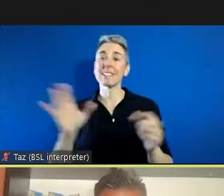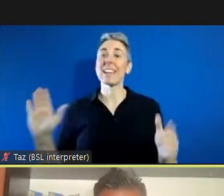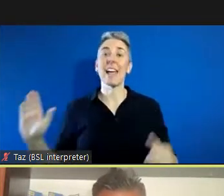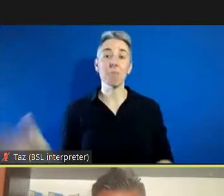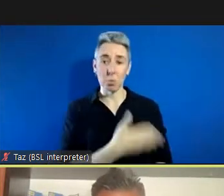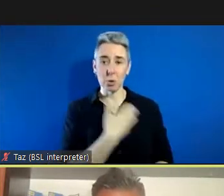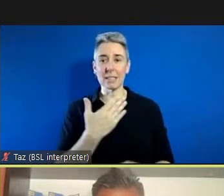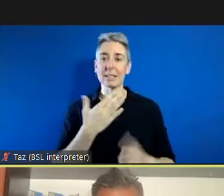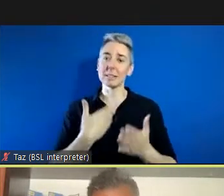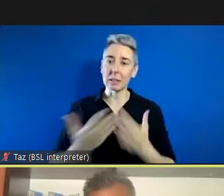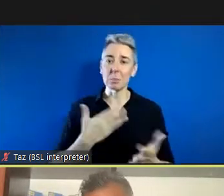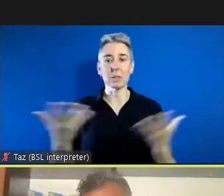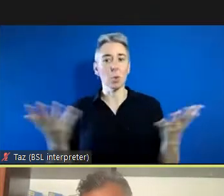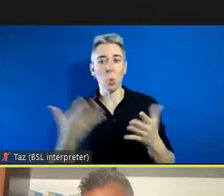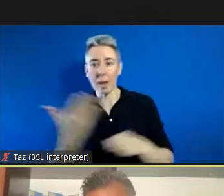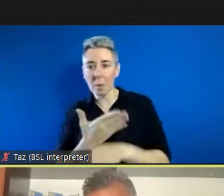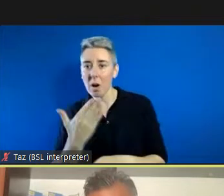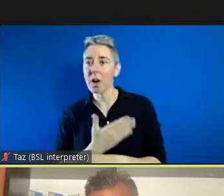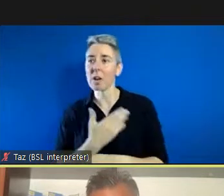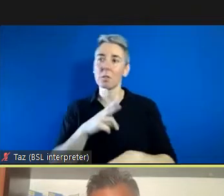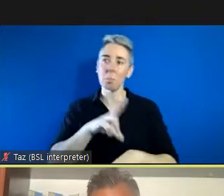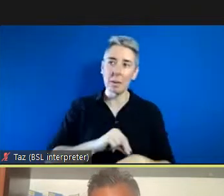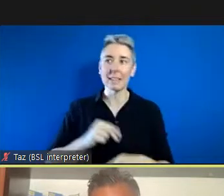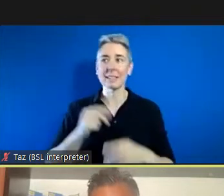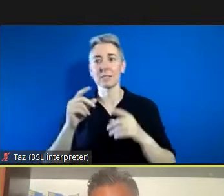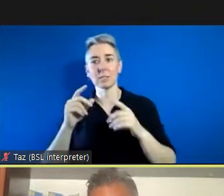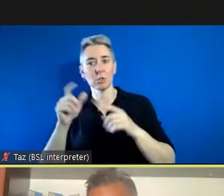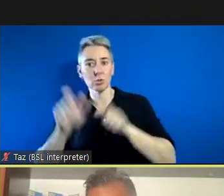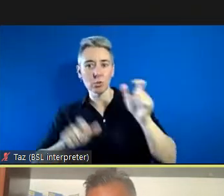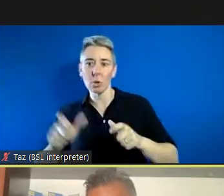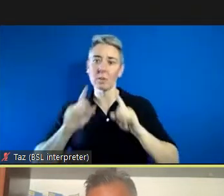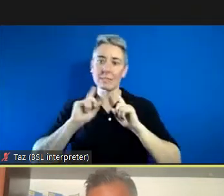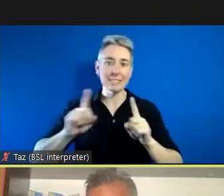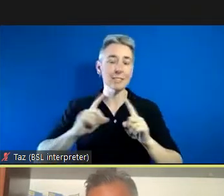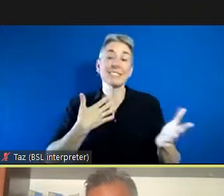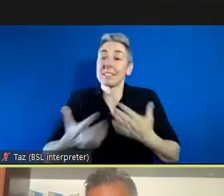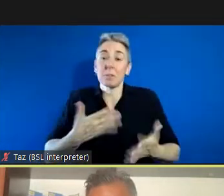community workers. Law enforcement in particular. This is what the D&A is doing. We're building